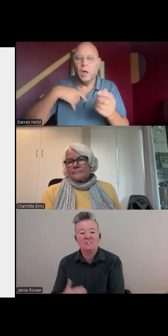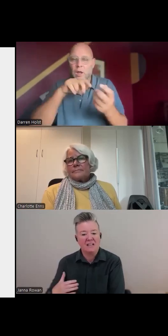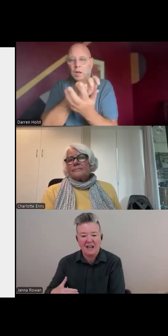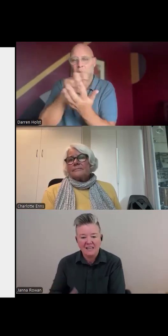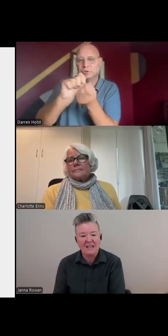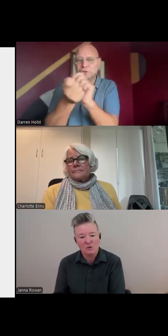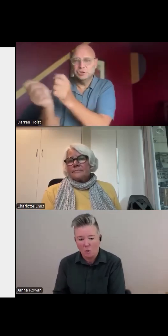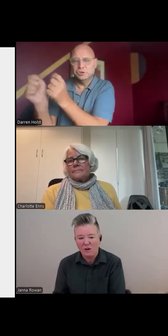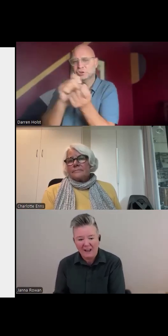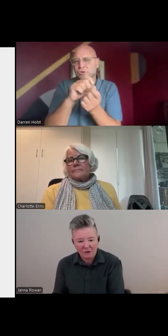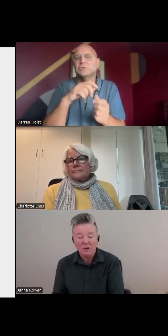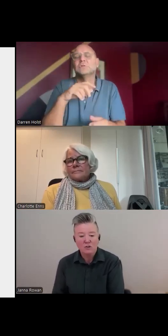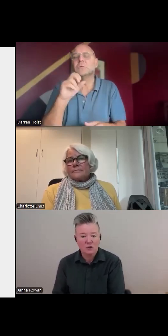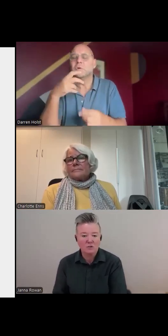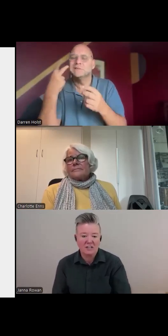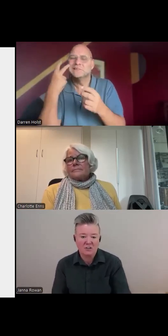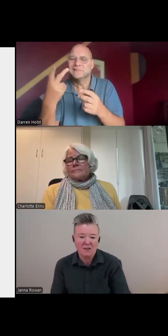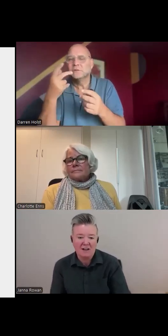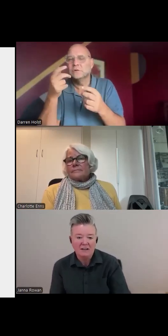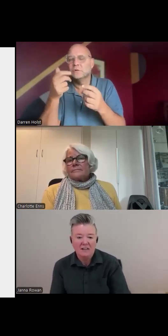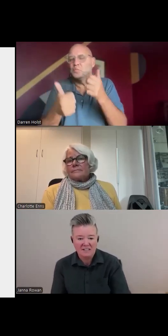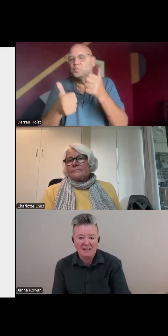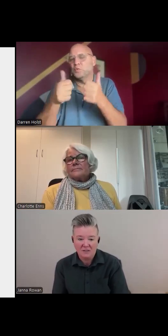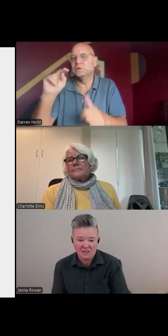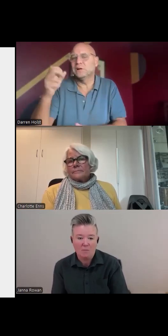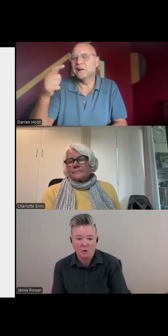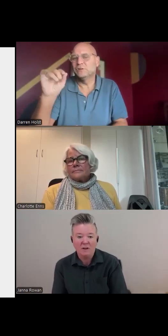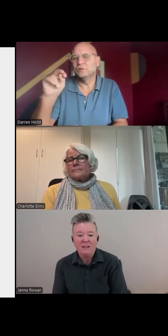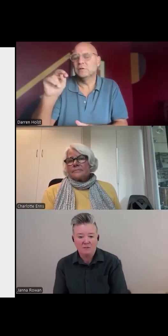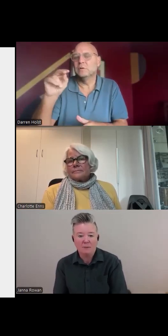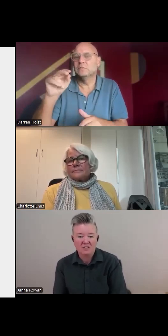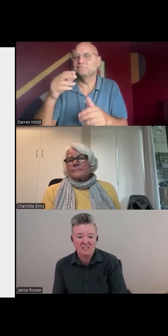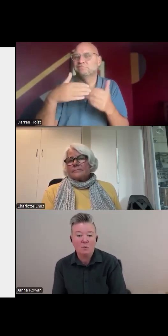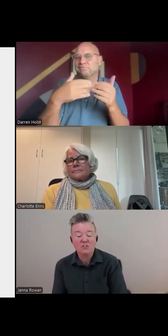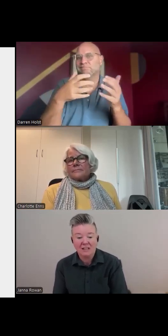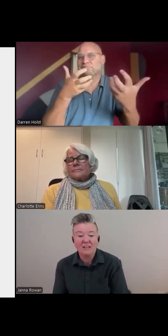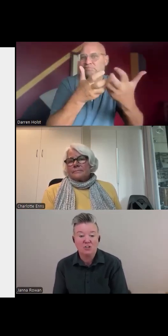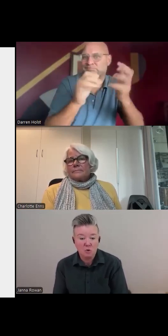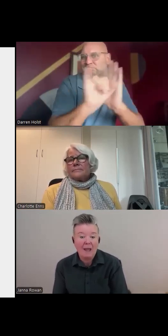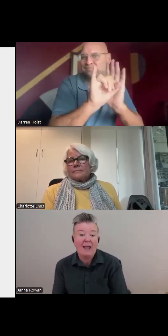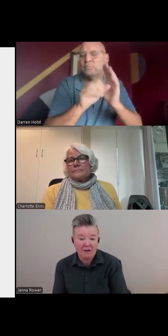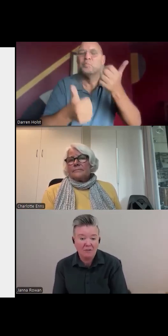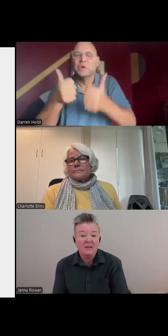been able to do that yet. Maybe you could say not yet or never. So those things are not exactly in the same order to be able to see